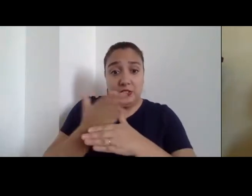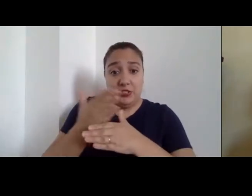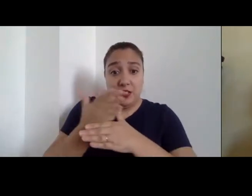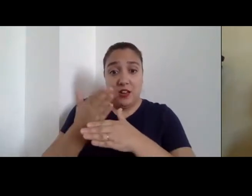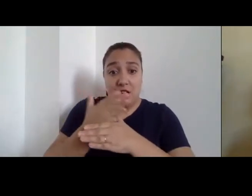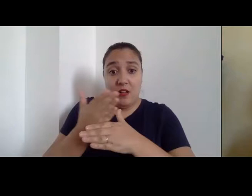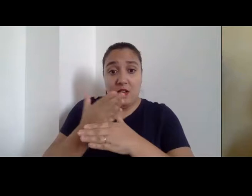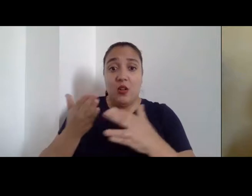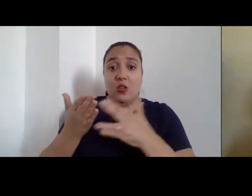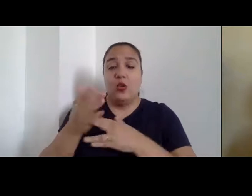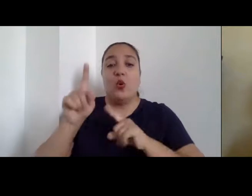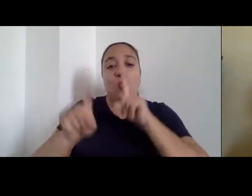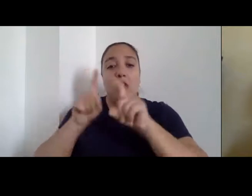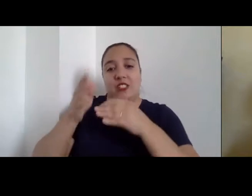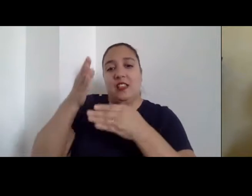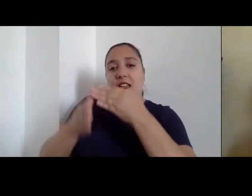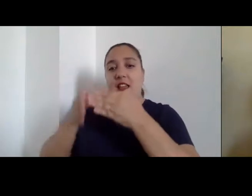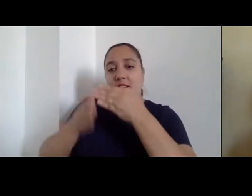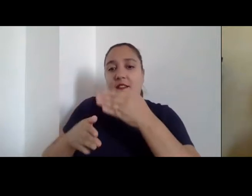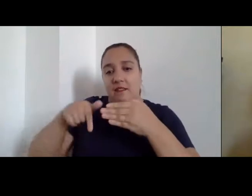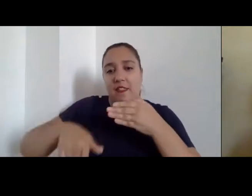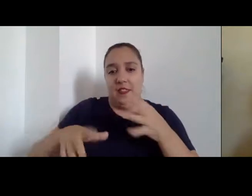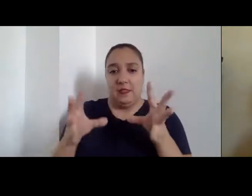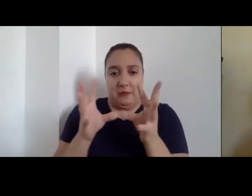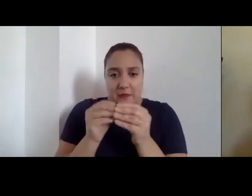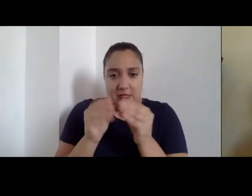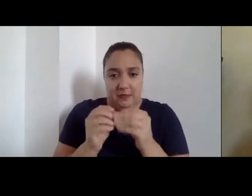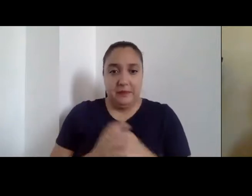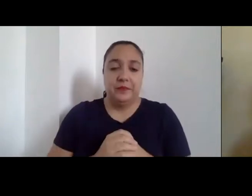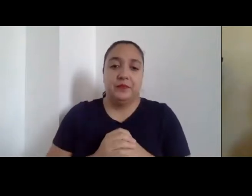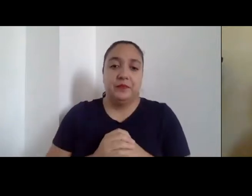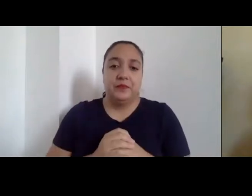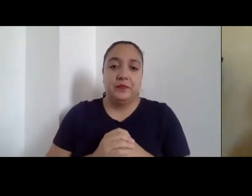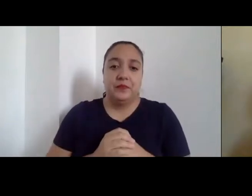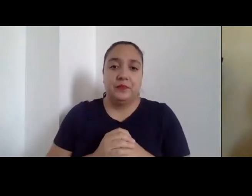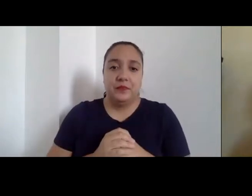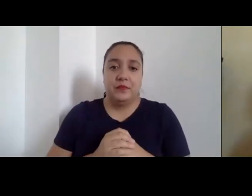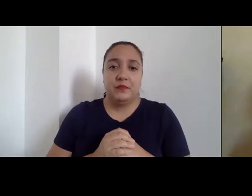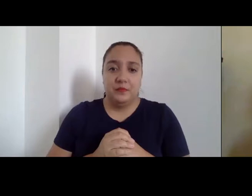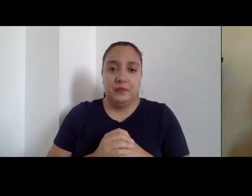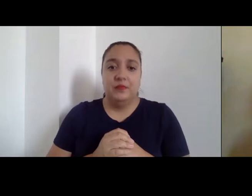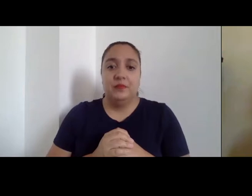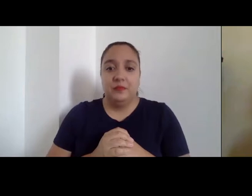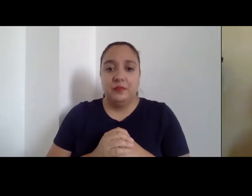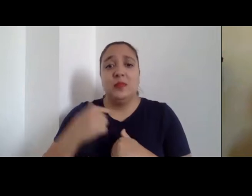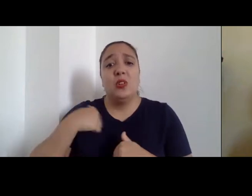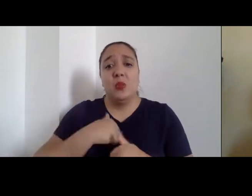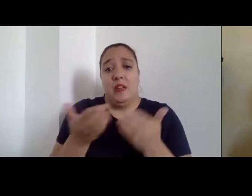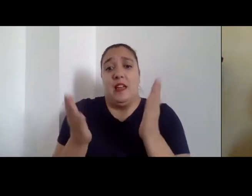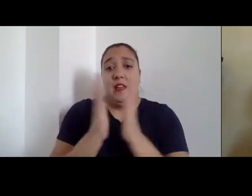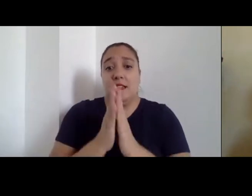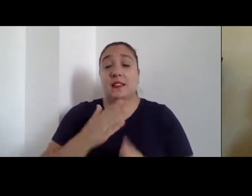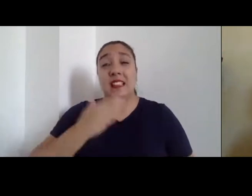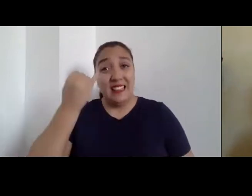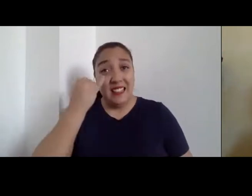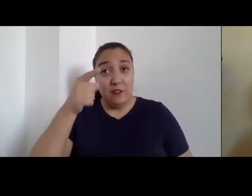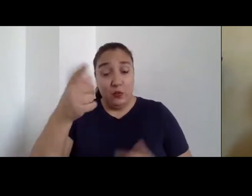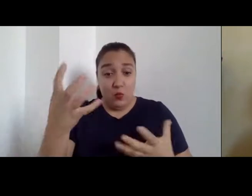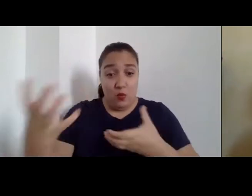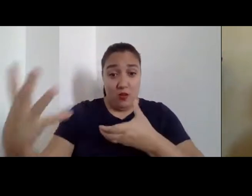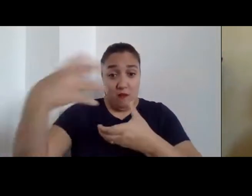We ask that folks participating in, or benefitting from, the event follow these guidelines. Upon participating,